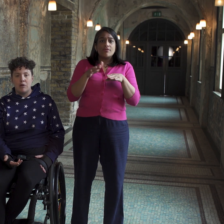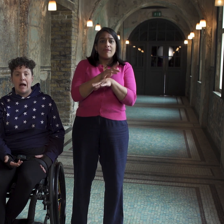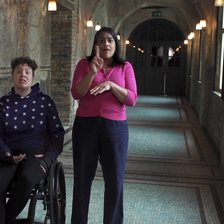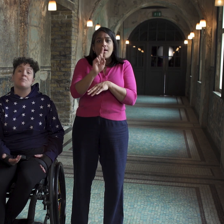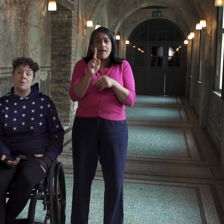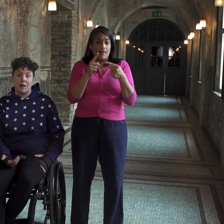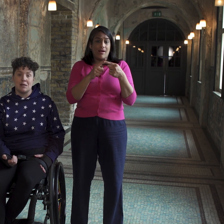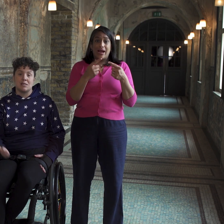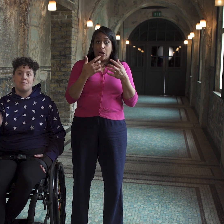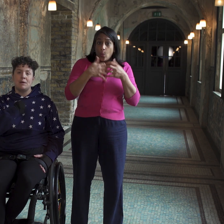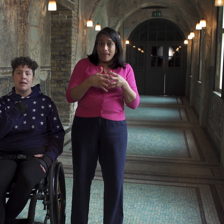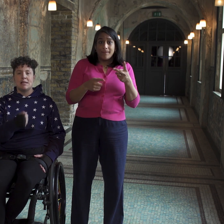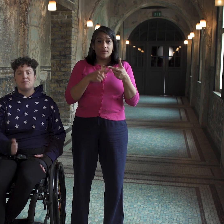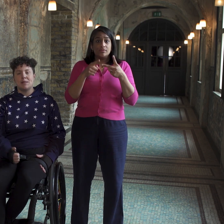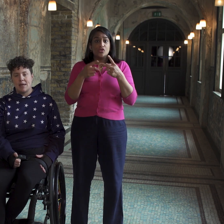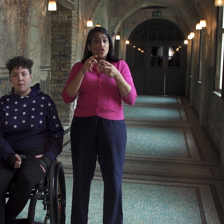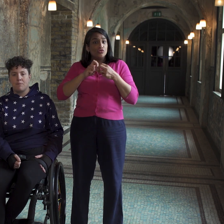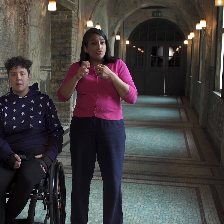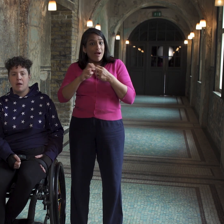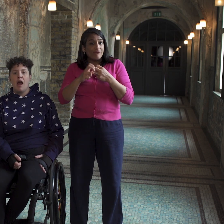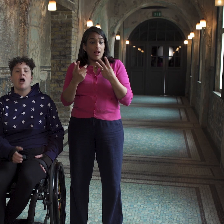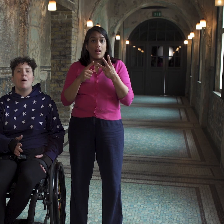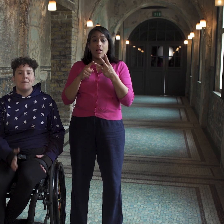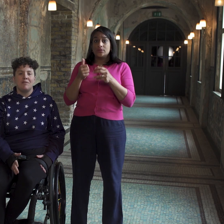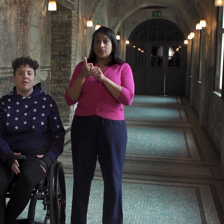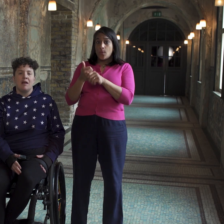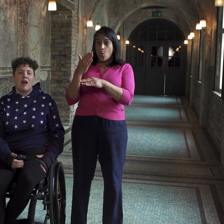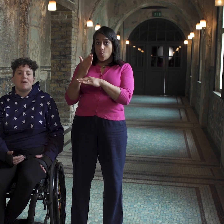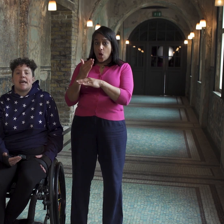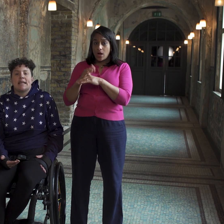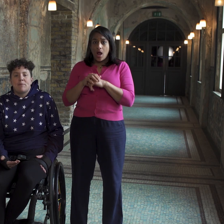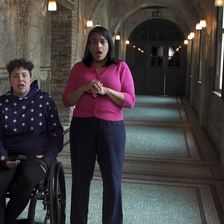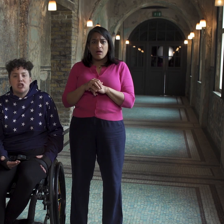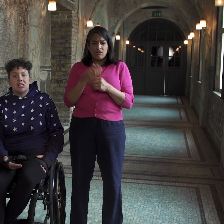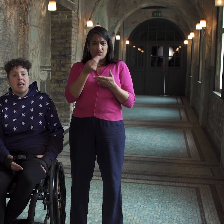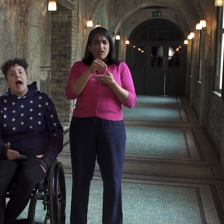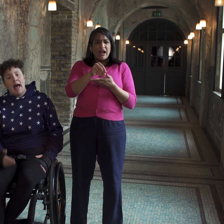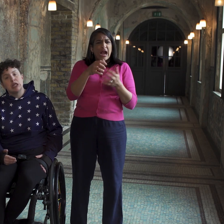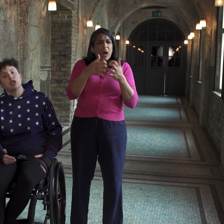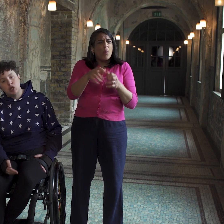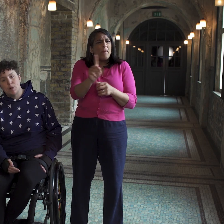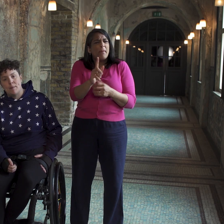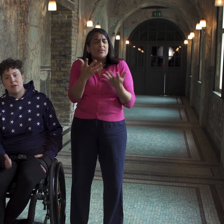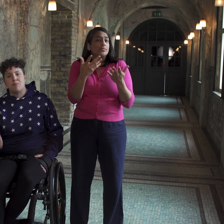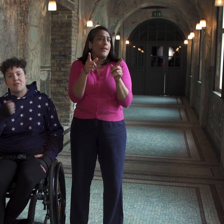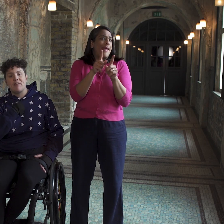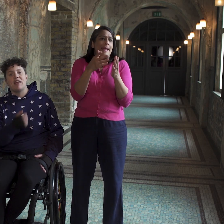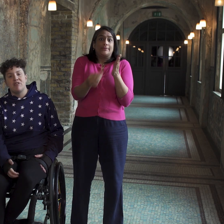travel and support workers. beans, biscuit Equipment covers adaptations and new equipment